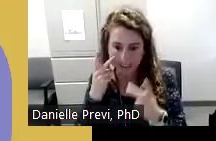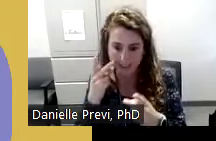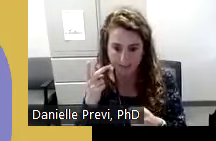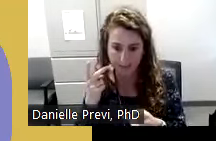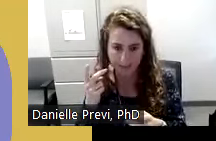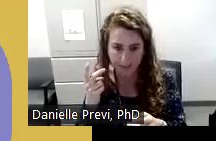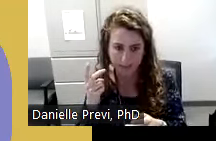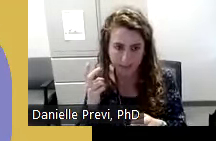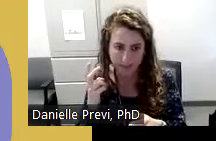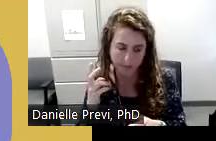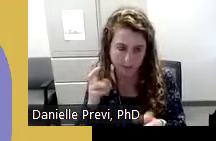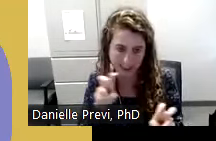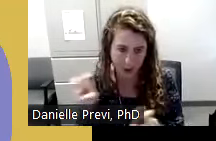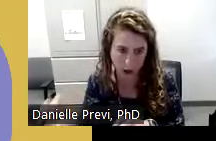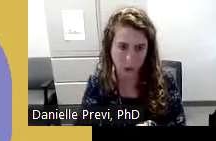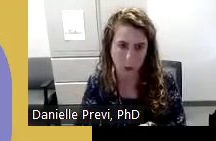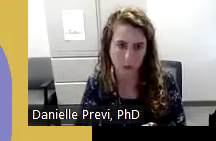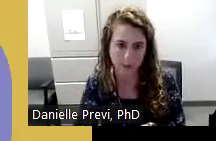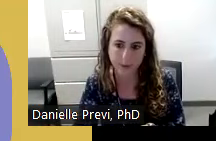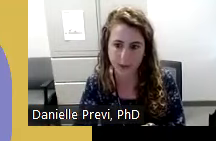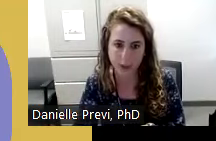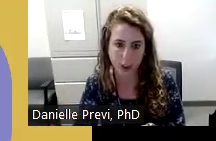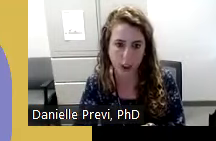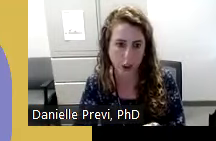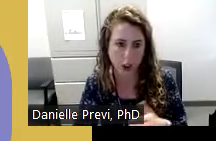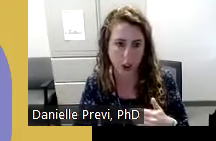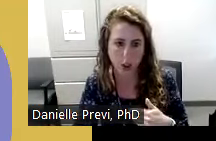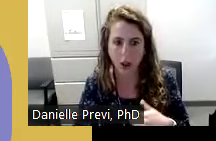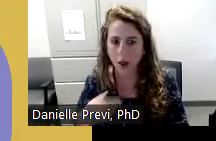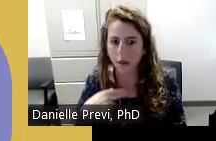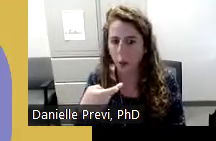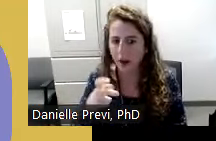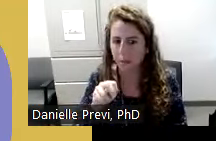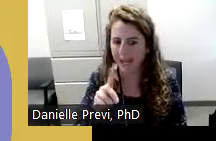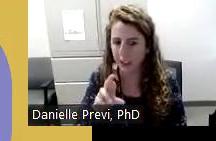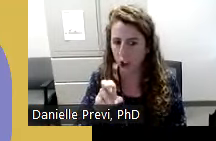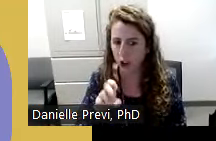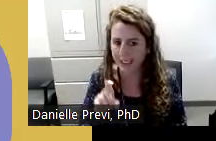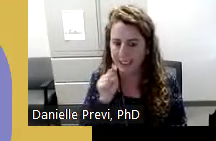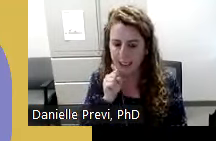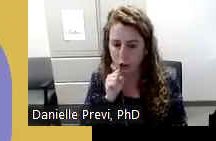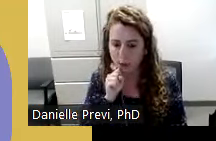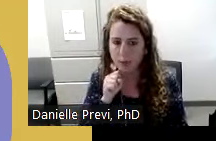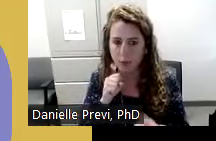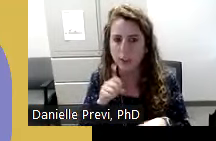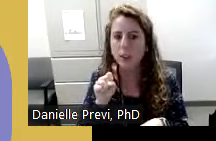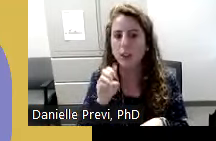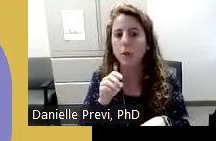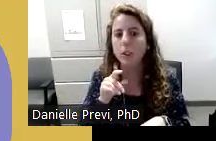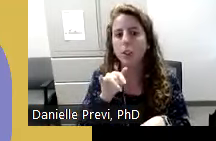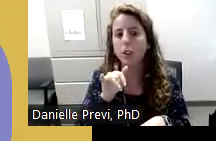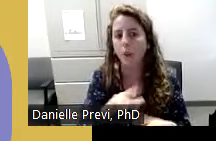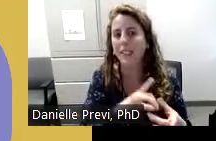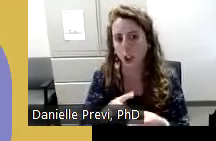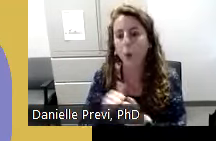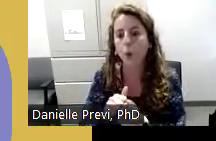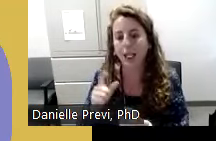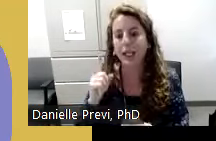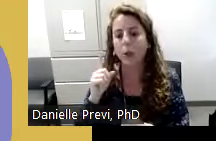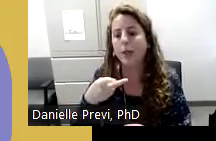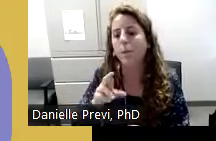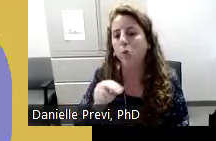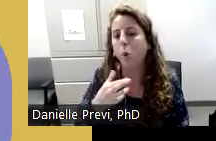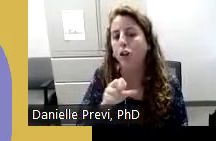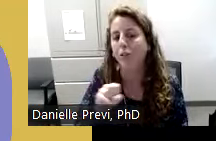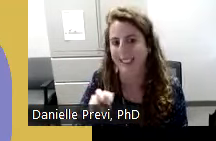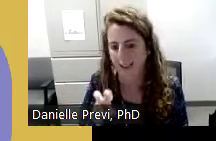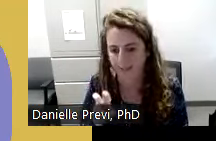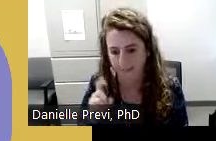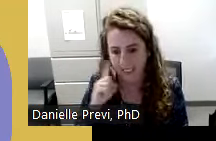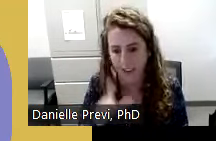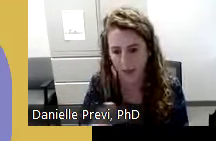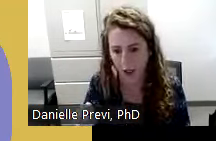which is vision loss coupled by hearing loss. We have Pendred syndrome, in those cases that